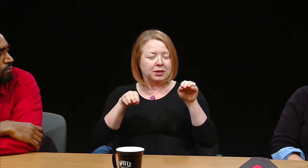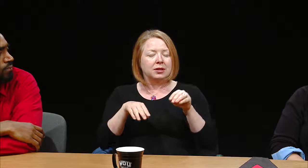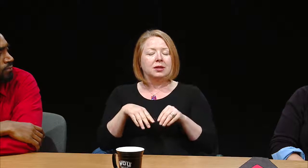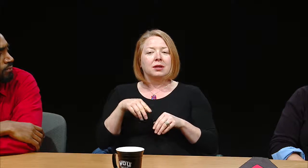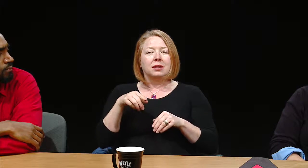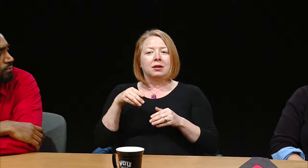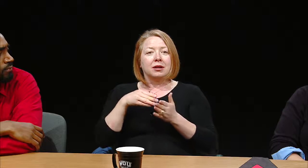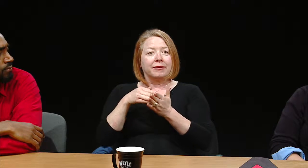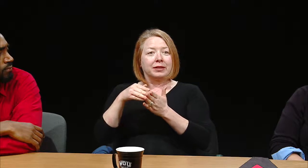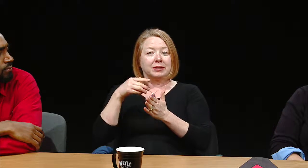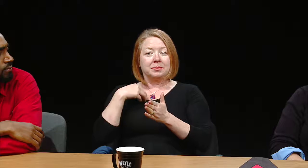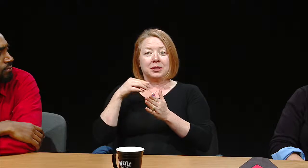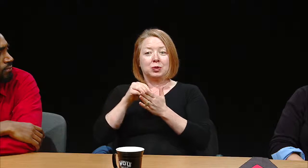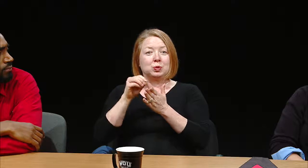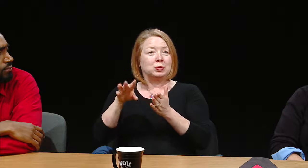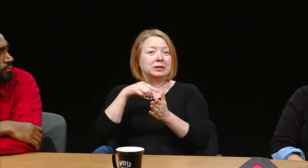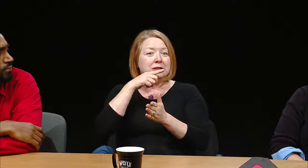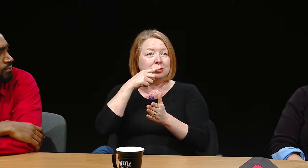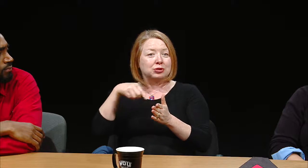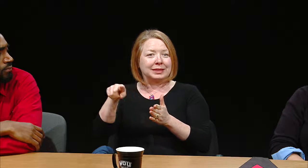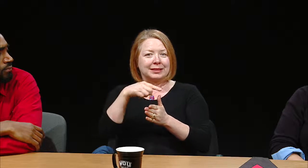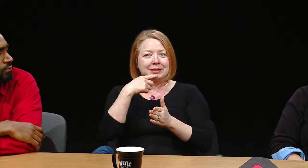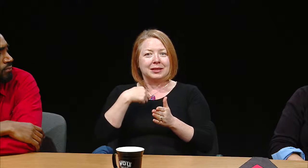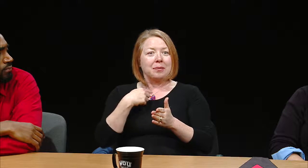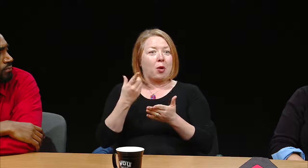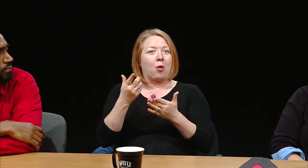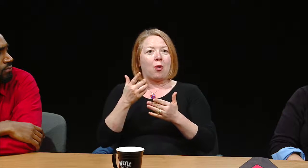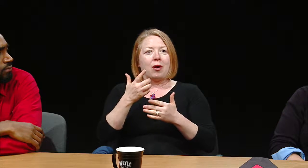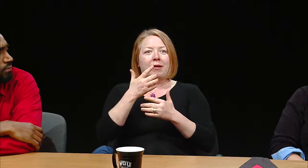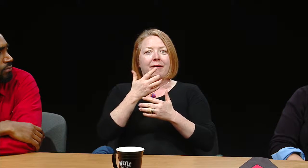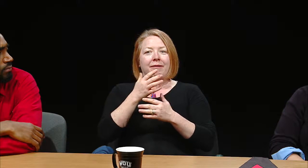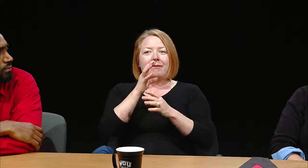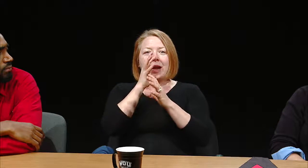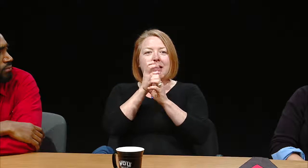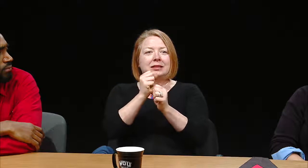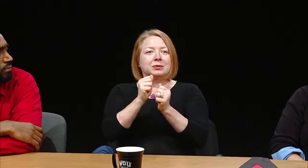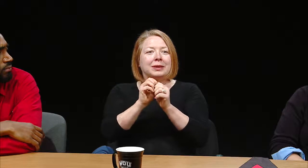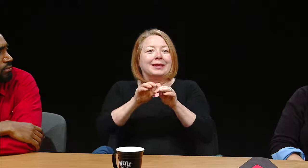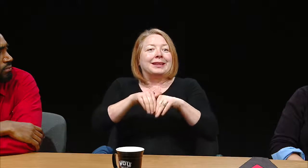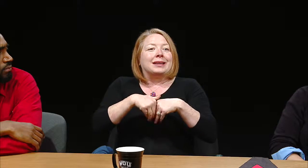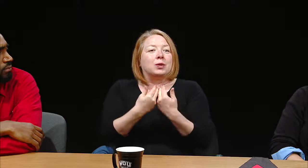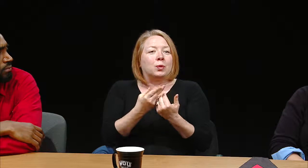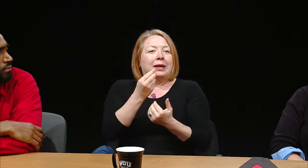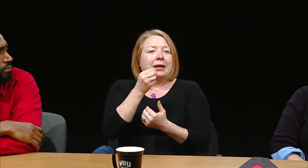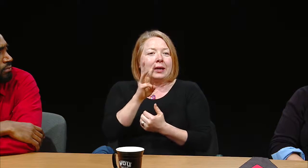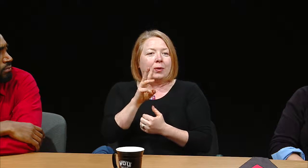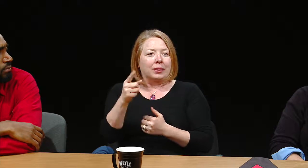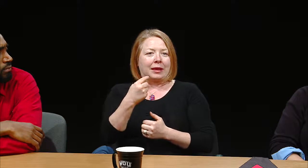and it didn't really look like all these other captions look like. And then, you know, what that felt like inside, of "Is it good enough? Is it not good enough?